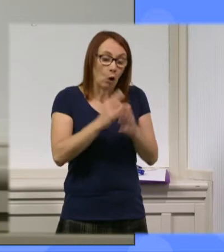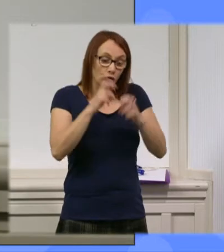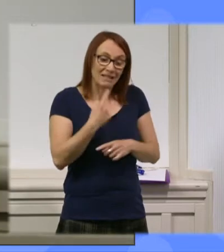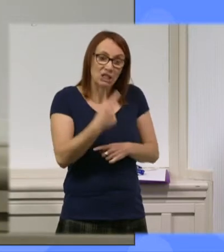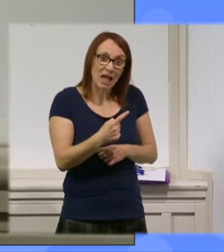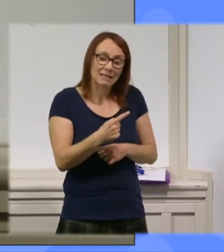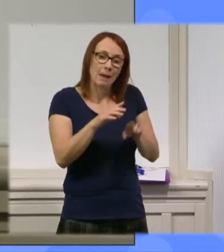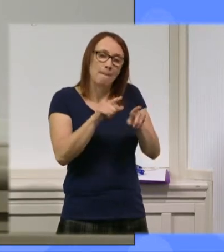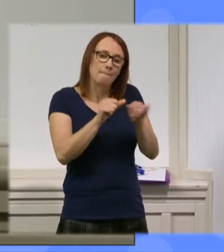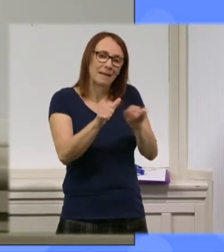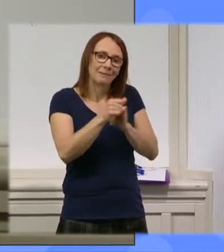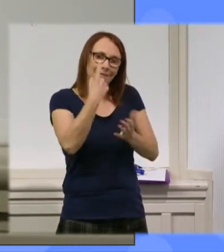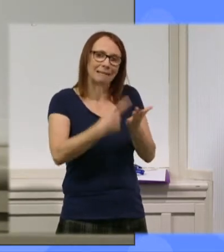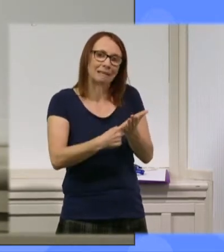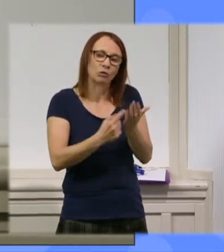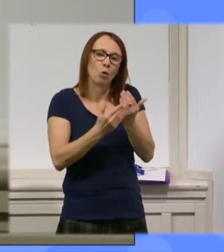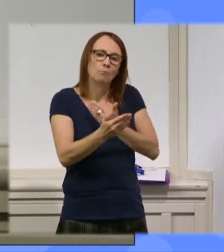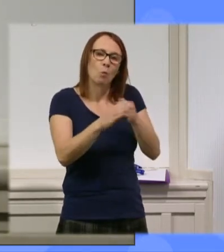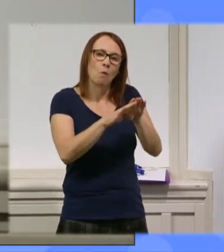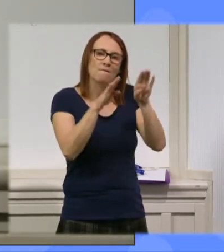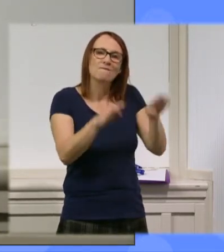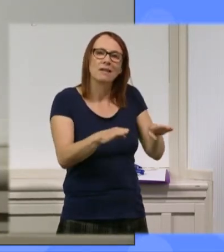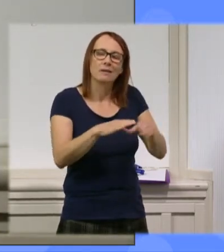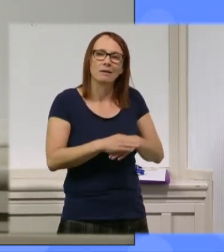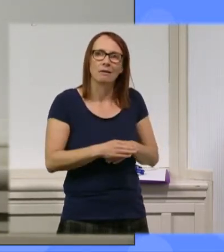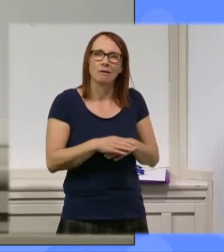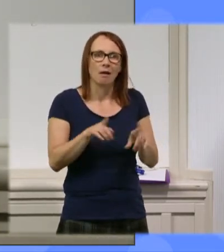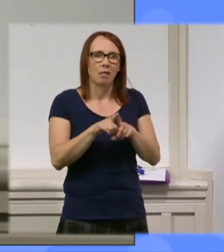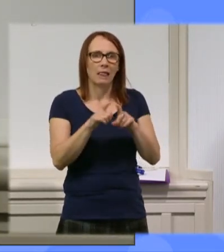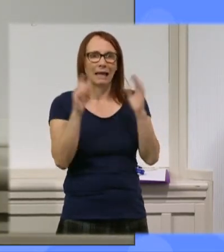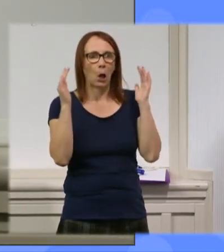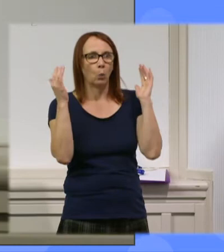everyone can see how green spaces woodlands healthy water you know healthy